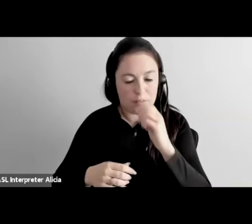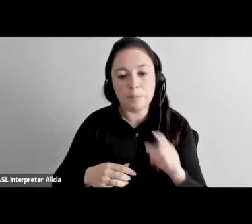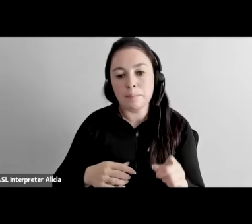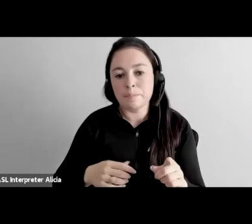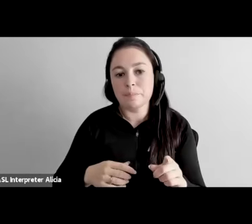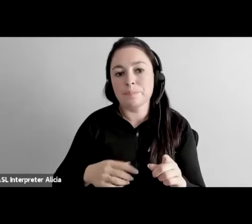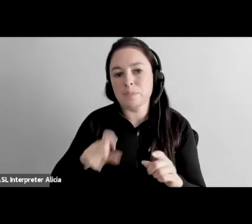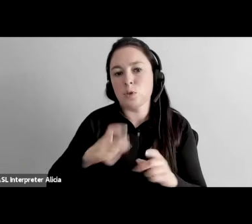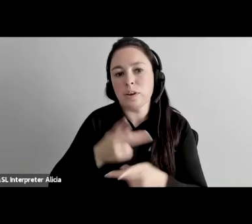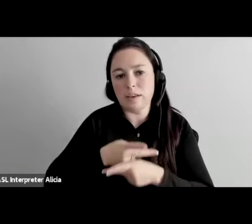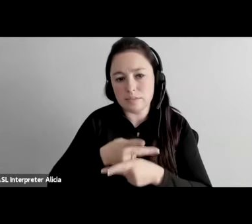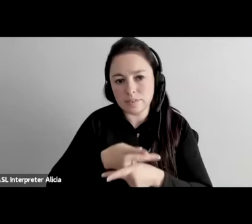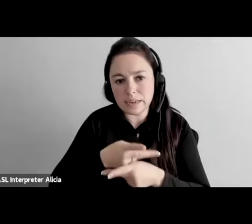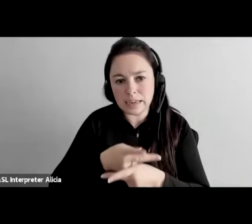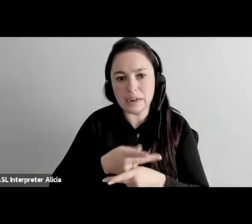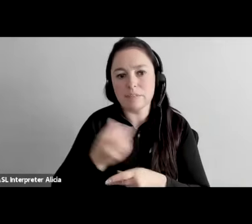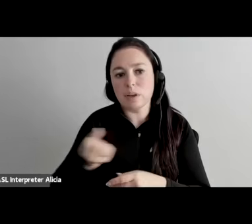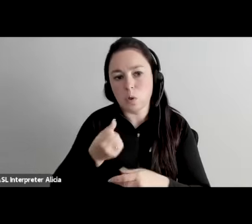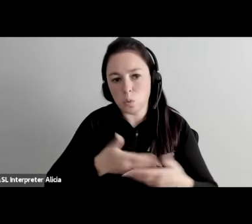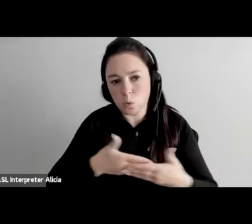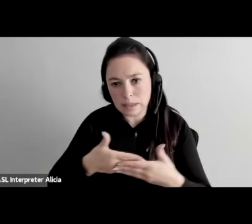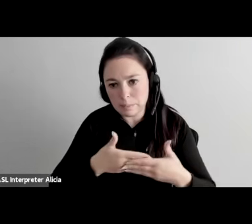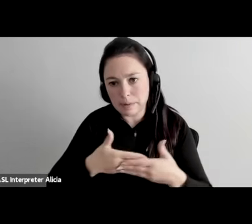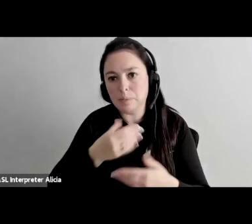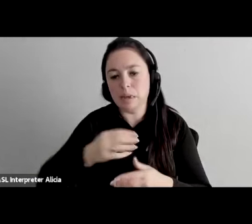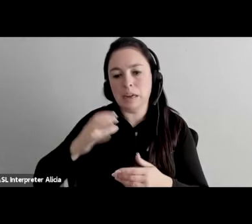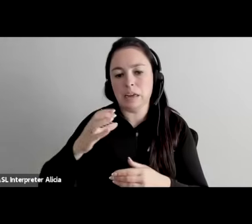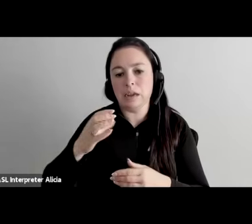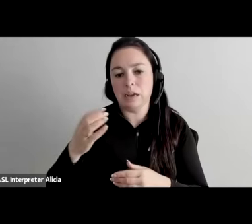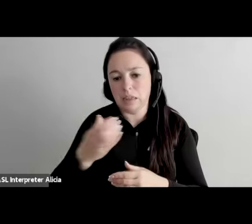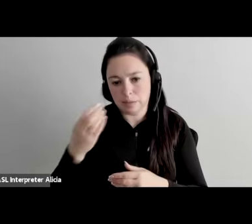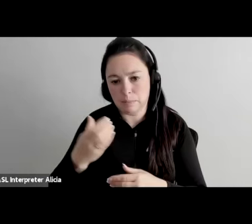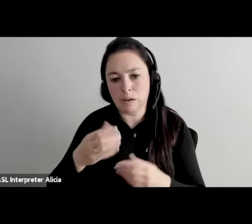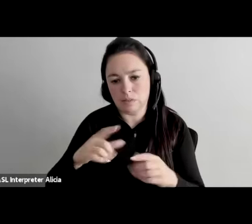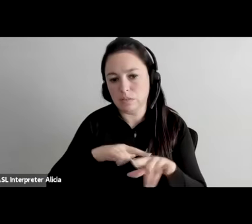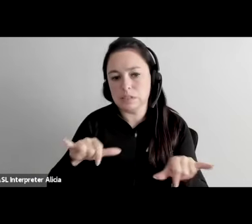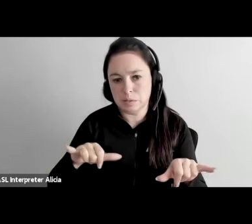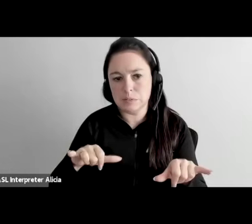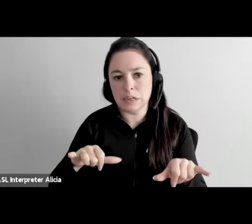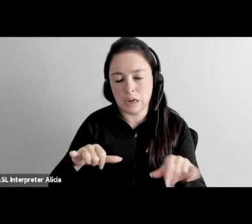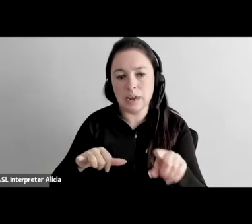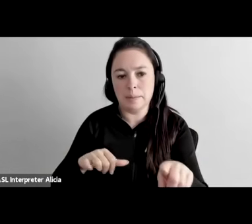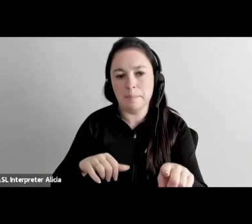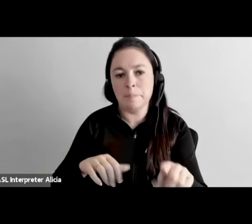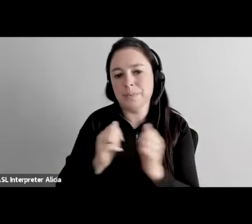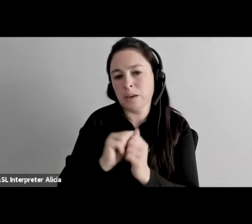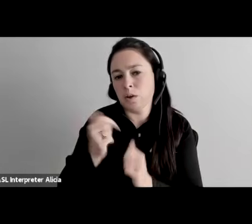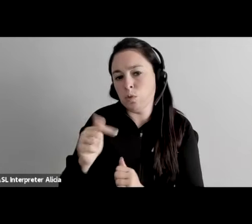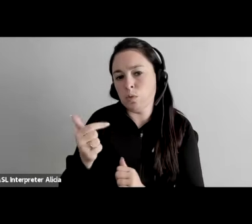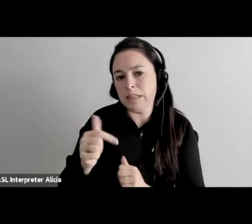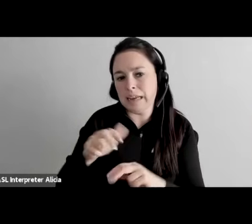to carefully hold and support baby and bottle I'm sitting in a green hospital recliner with a